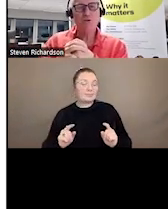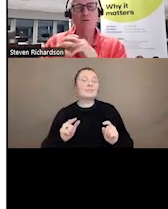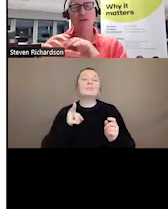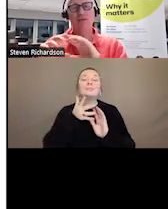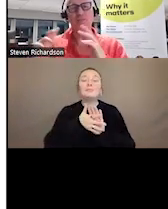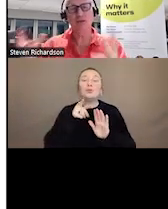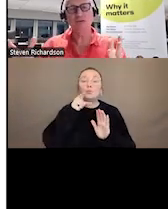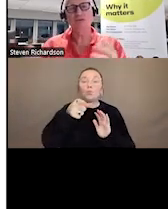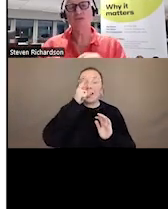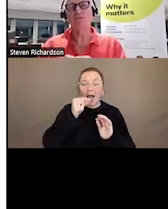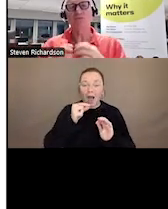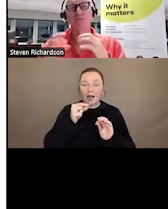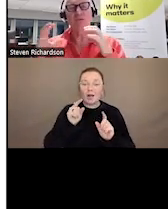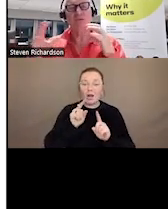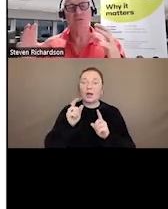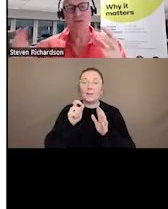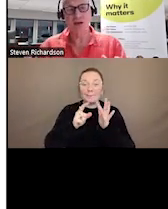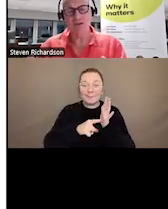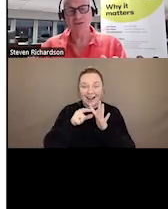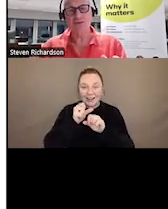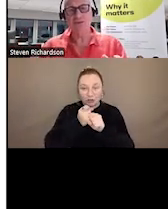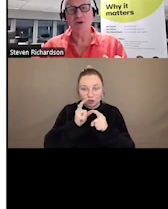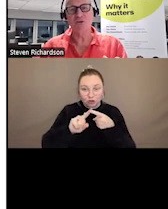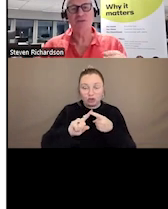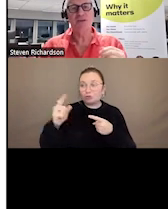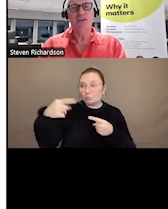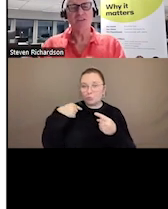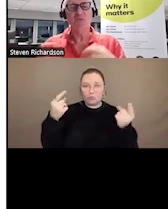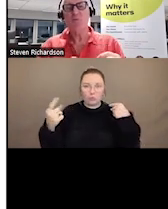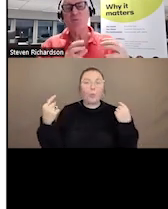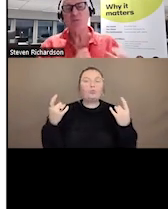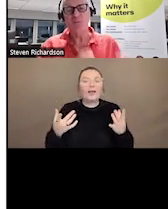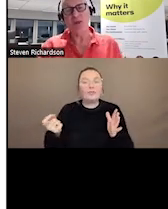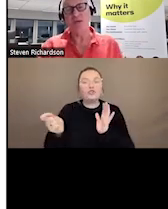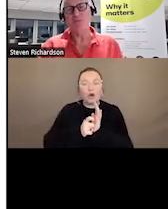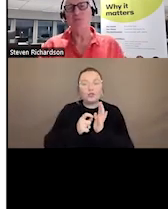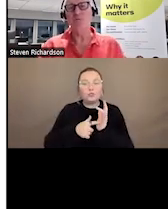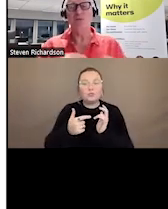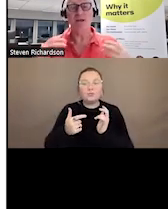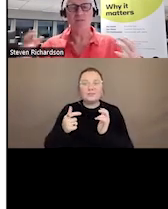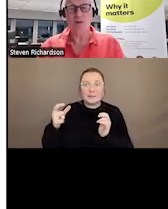go and get some pledges or some existing donors to sort of put in the bank before you announce